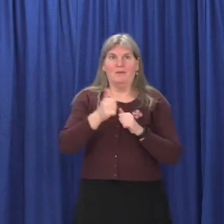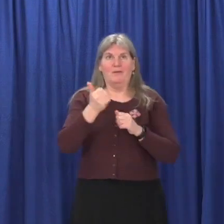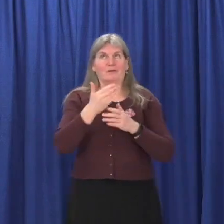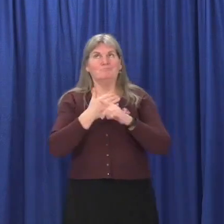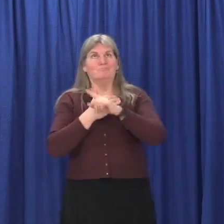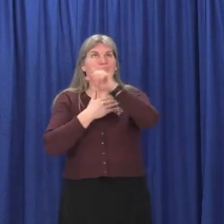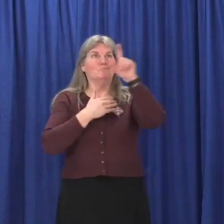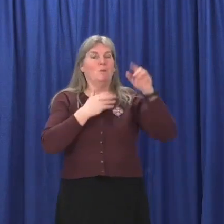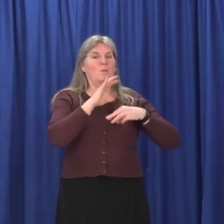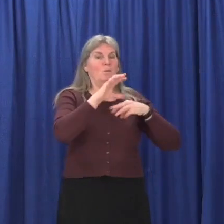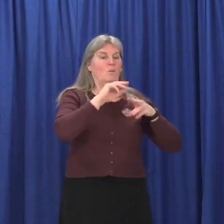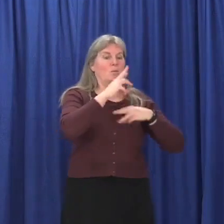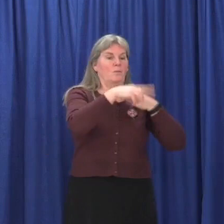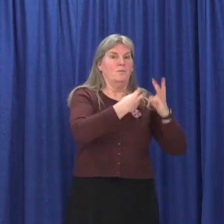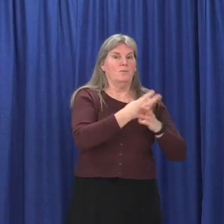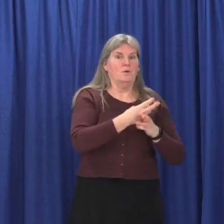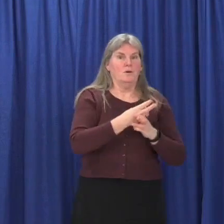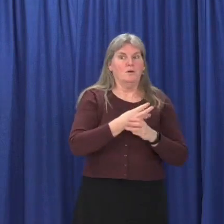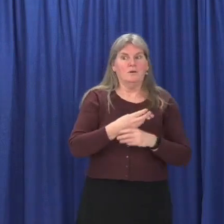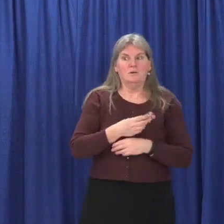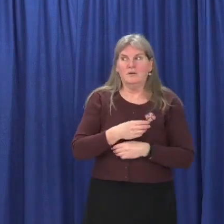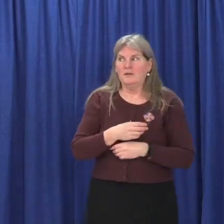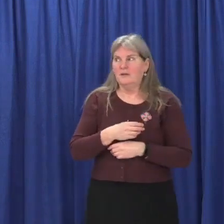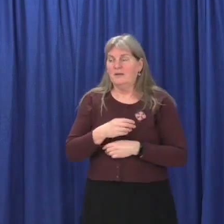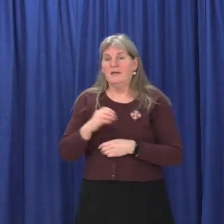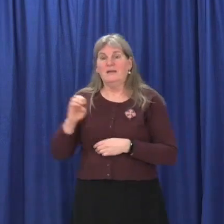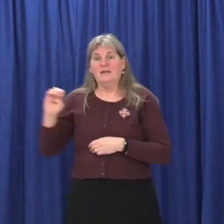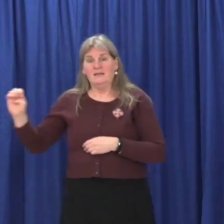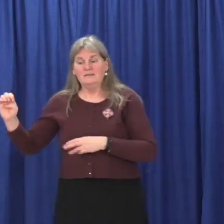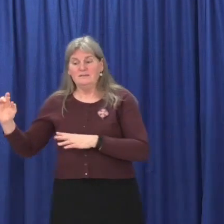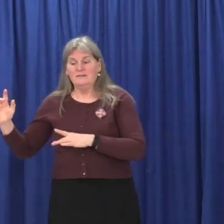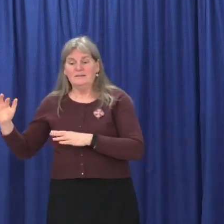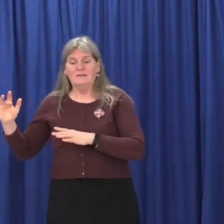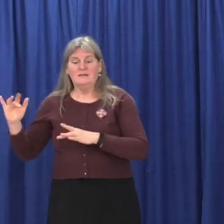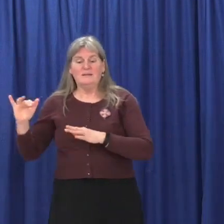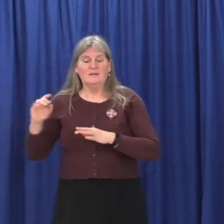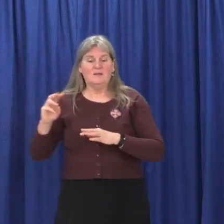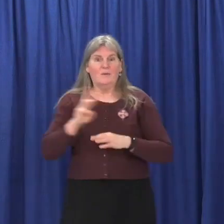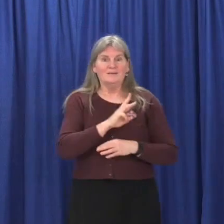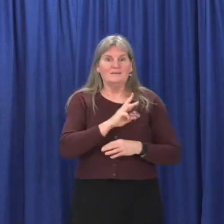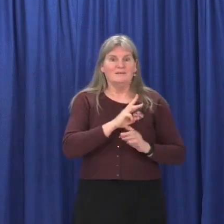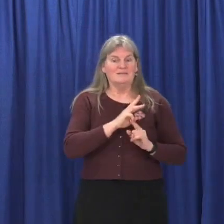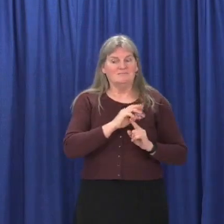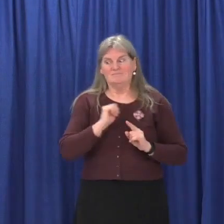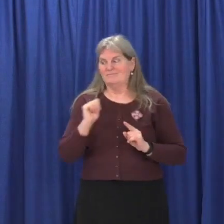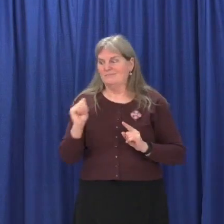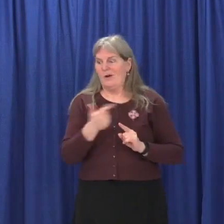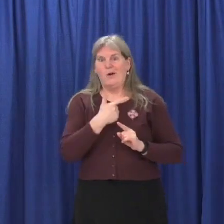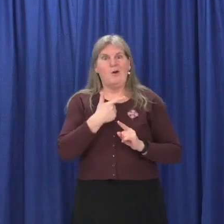Omicron really did hit east to west and, you know, looking at BC as well, and where they are,